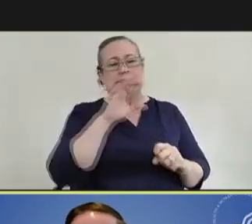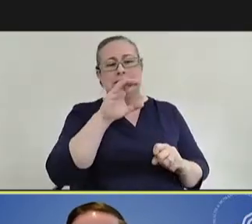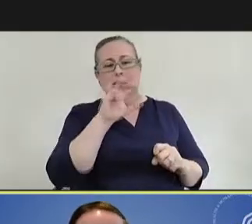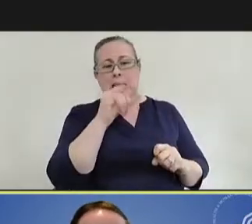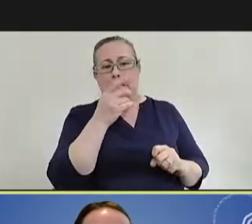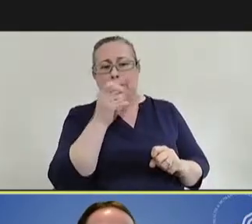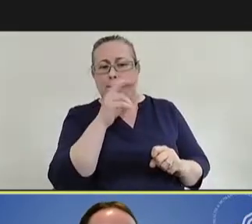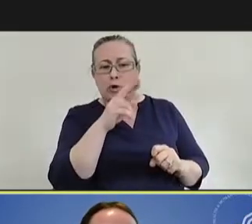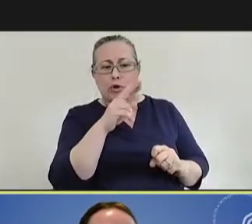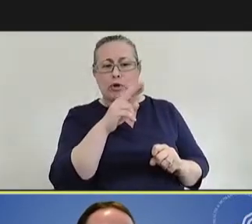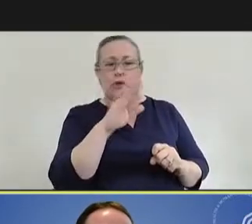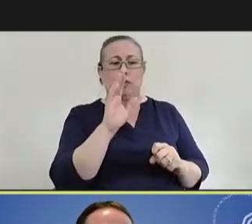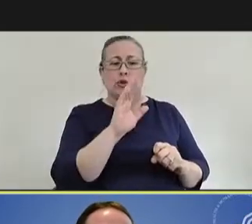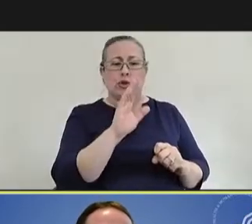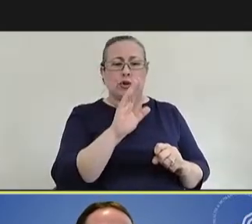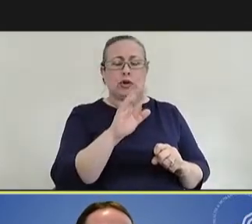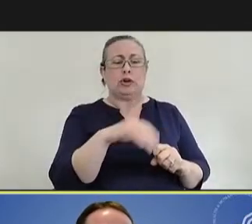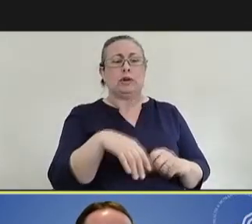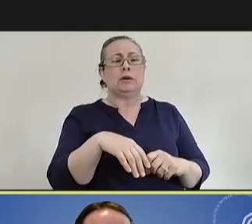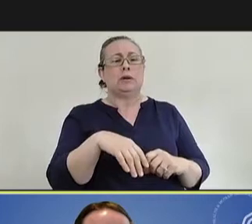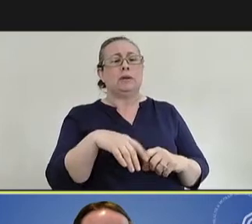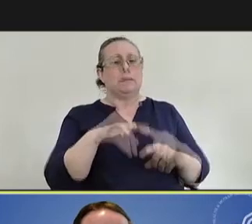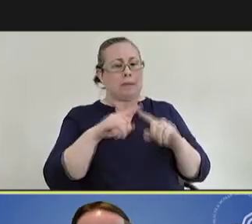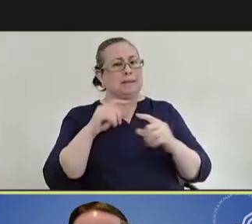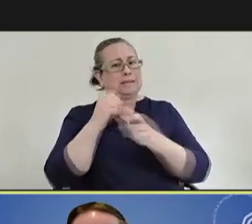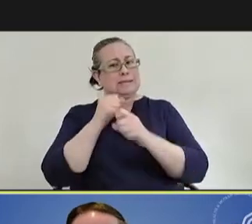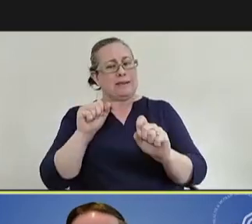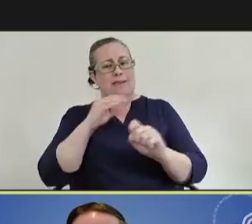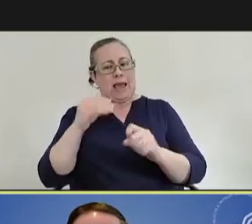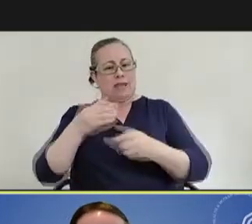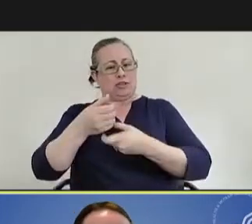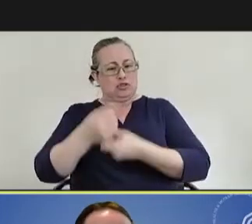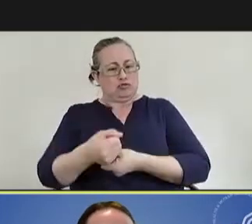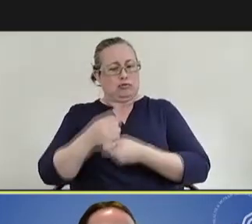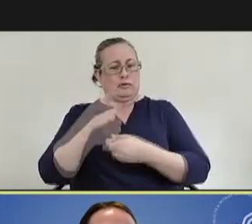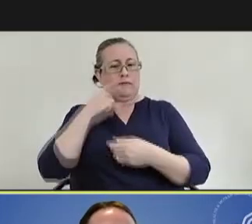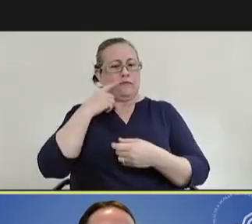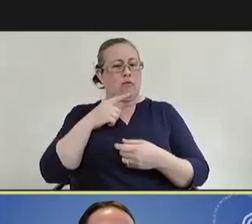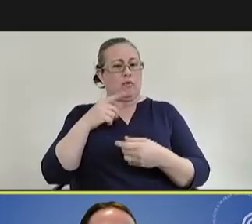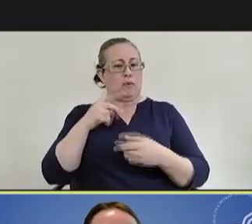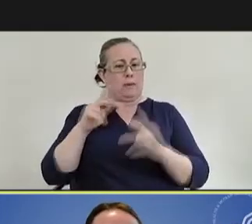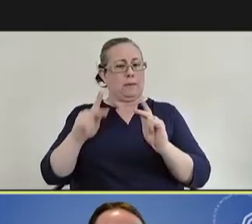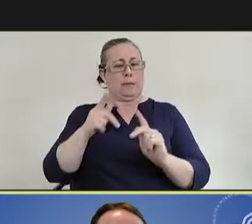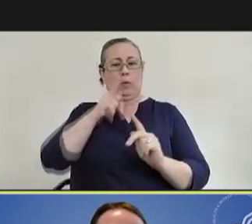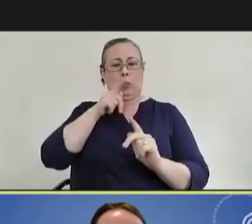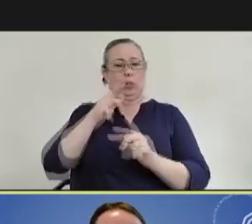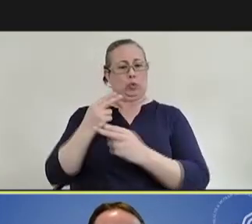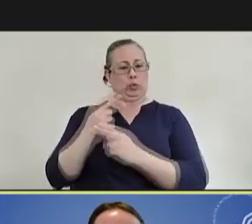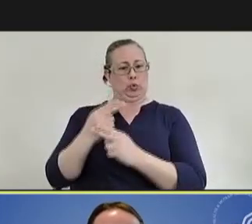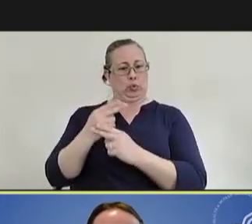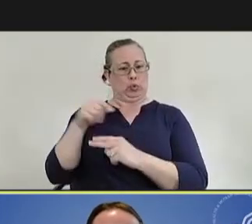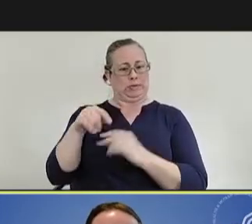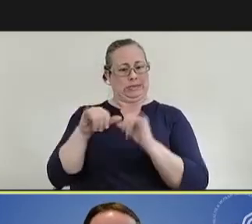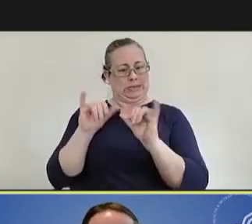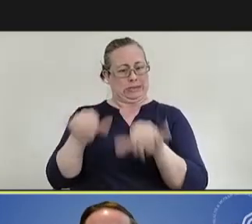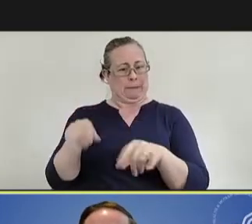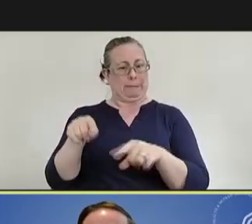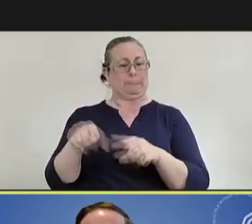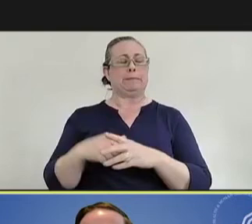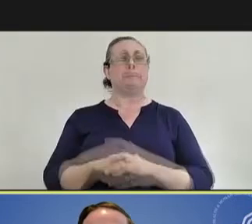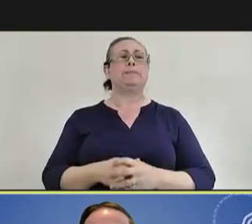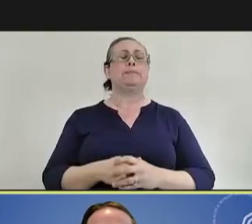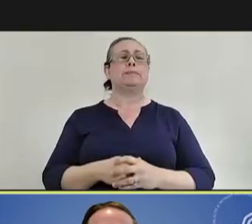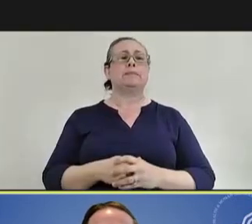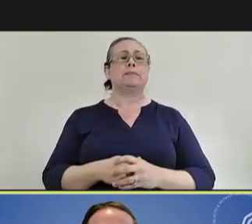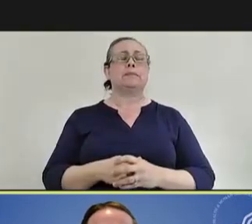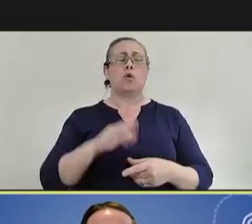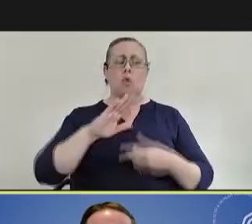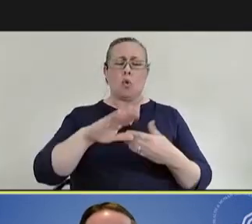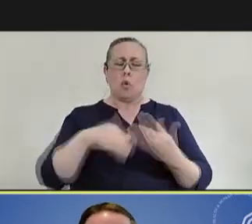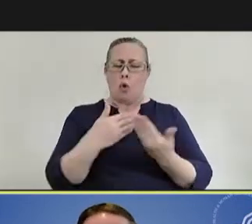but also safe and secure for people that use these systems. While we take it together,